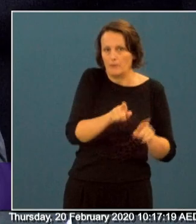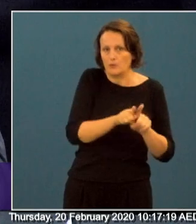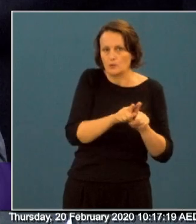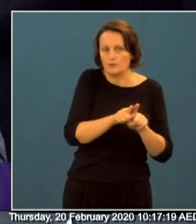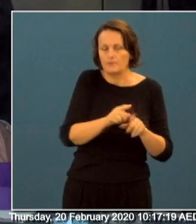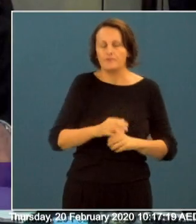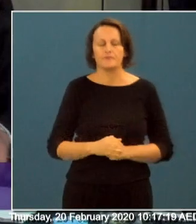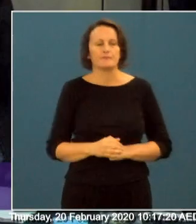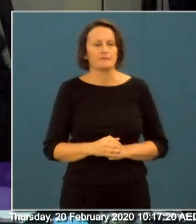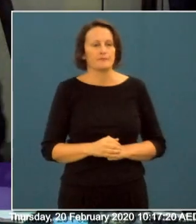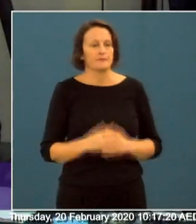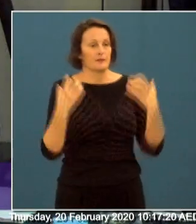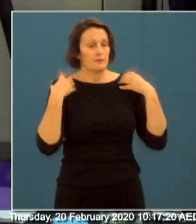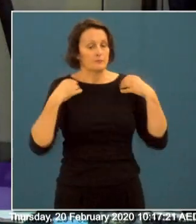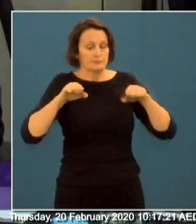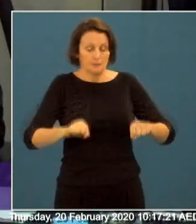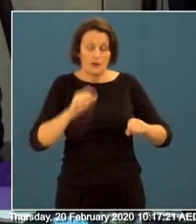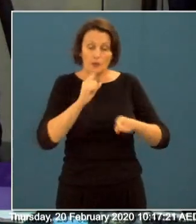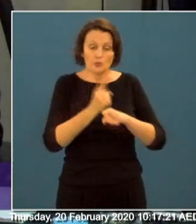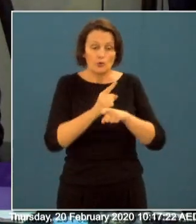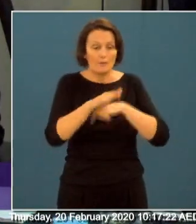I take it this is a highly-developed art within the health system?